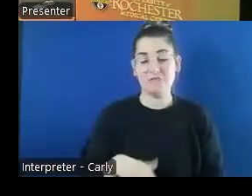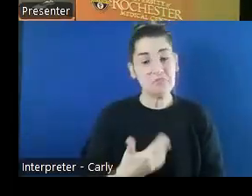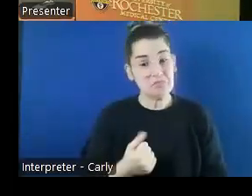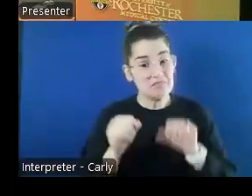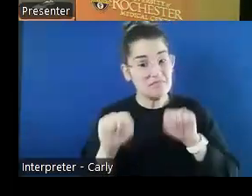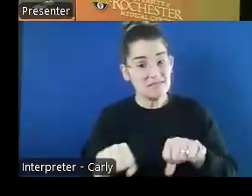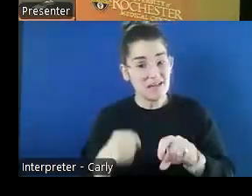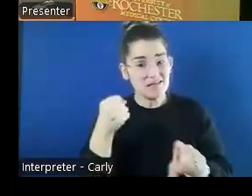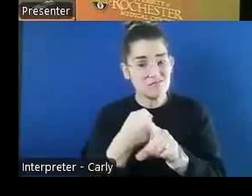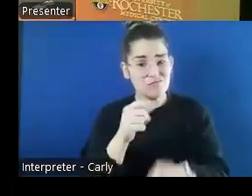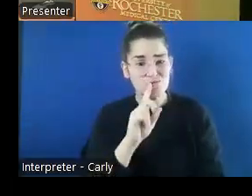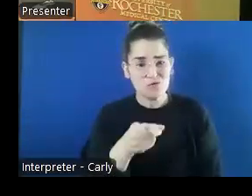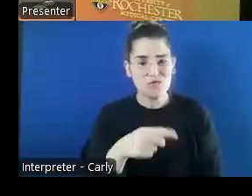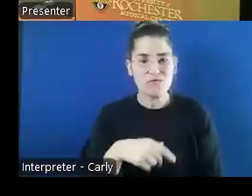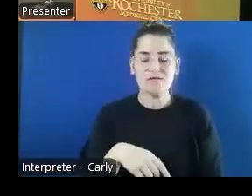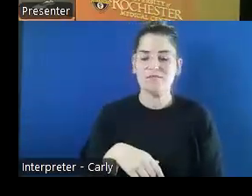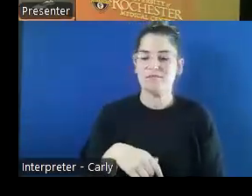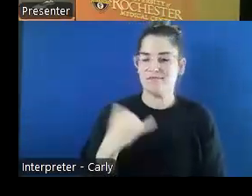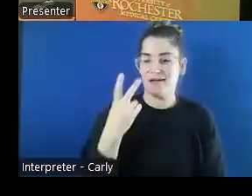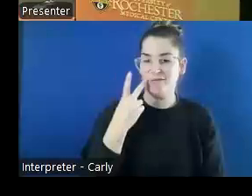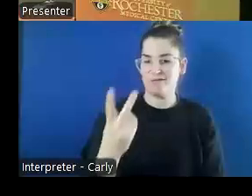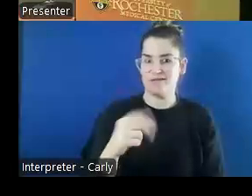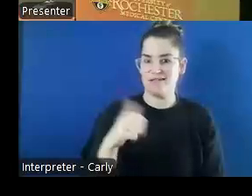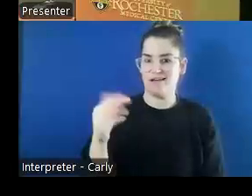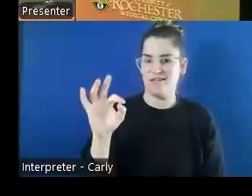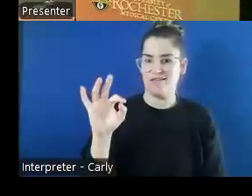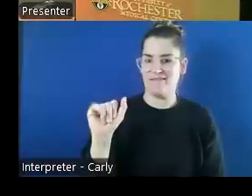turns out there's probably a lot of other really important factors and some of them are things that